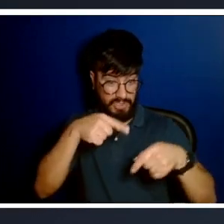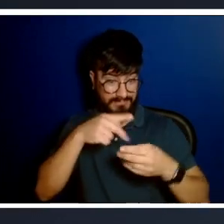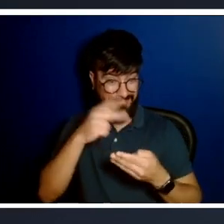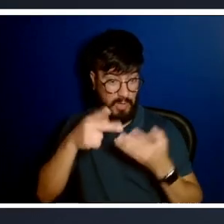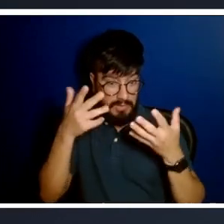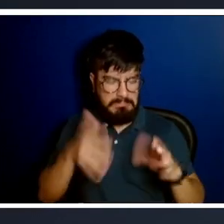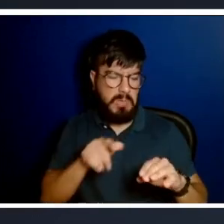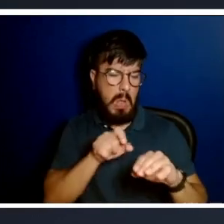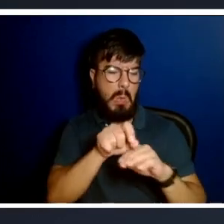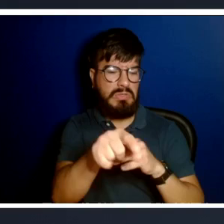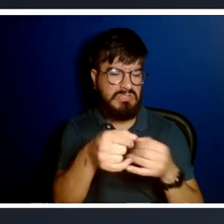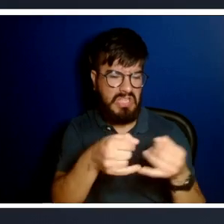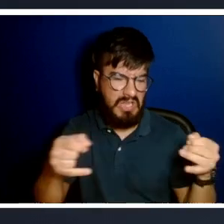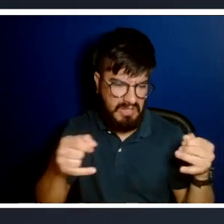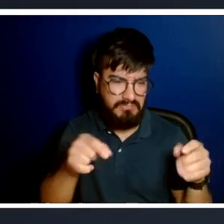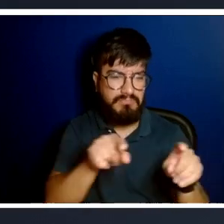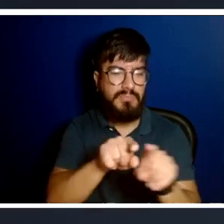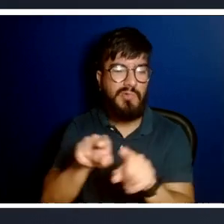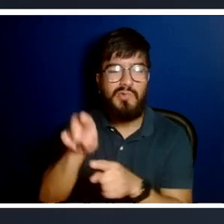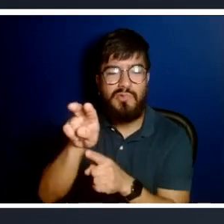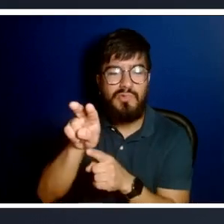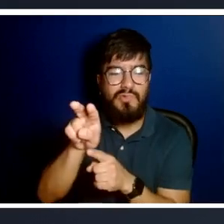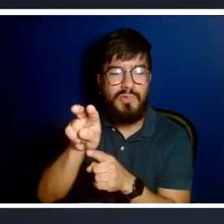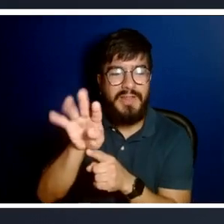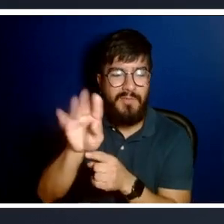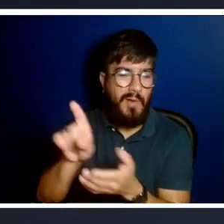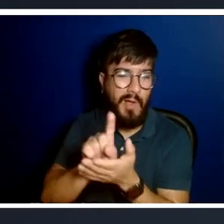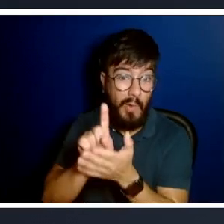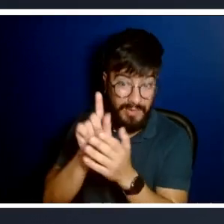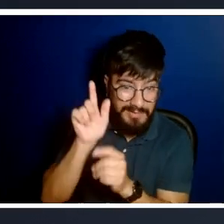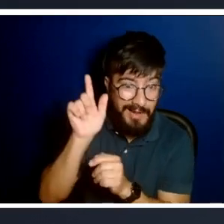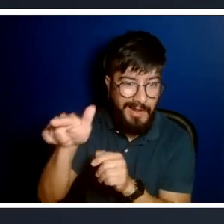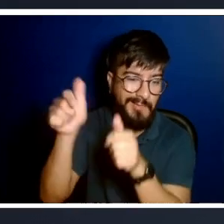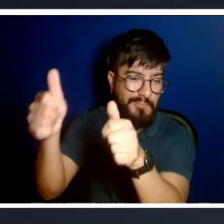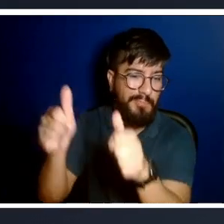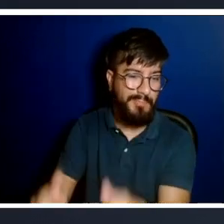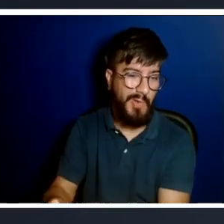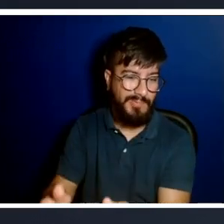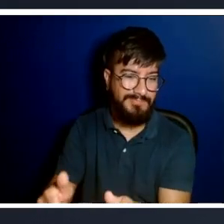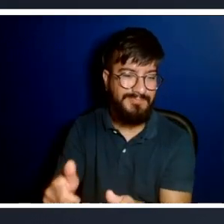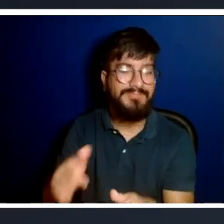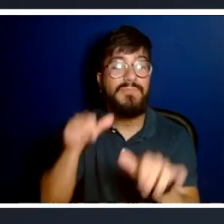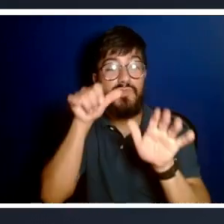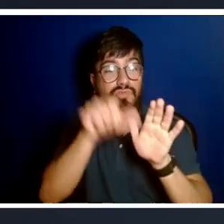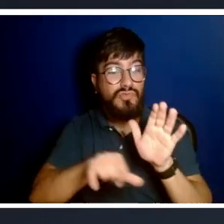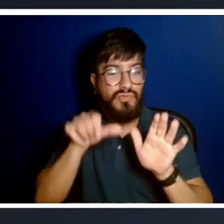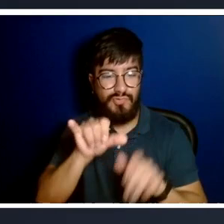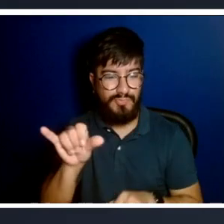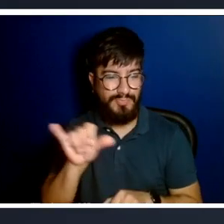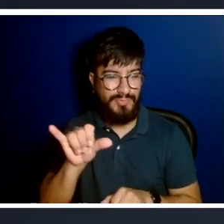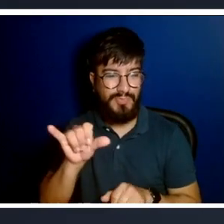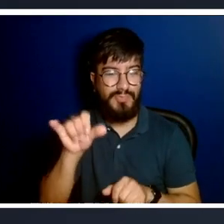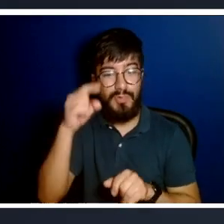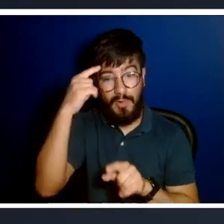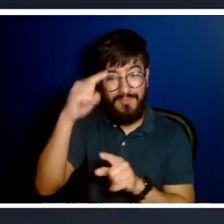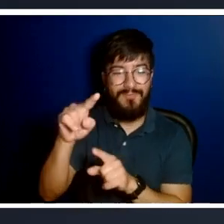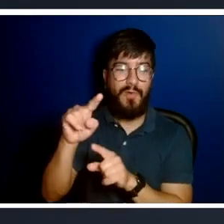24 hours later on our website and on our YouTube for our other Wonder and Career videos as well.